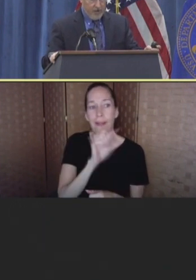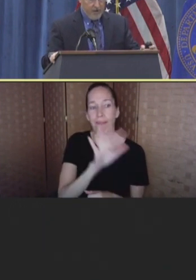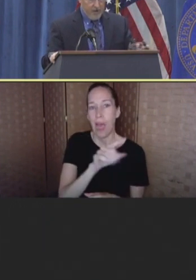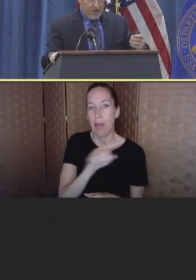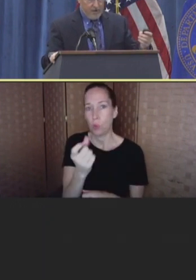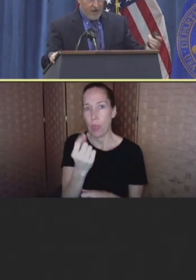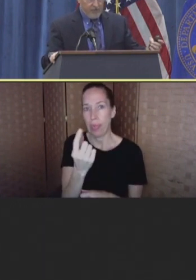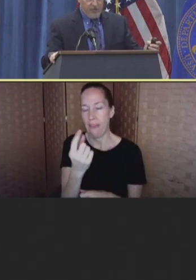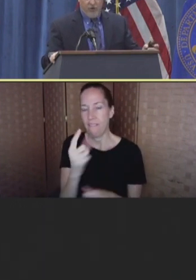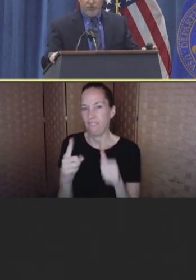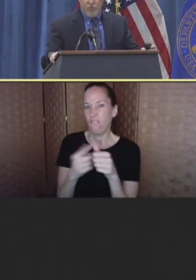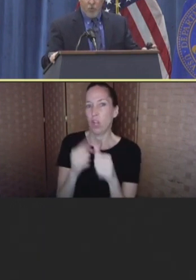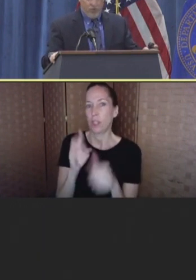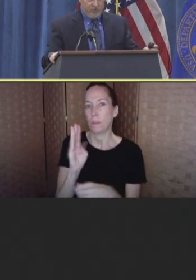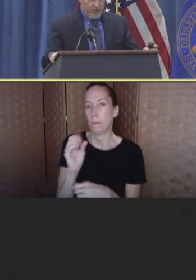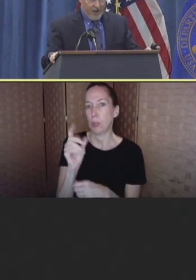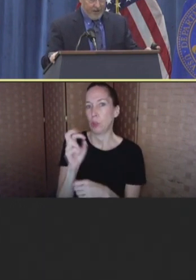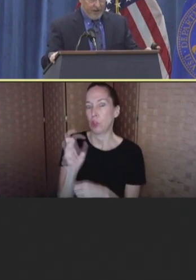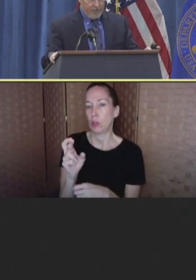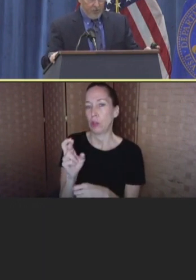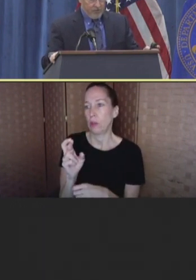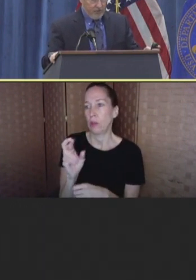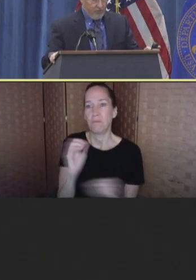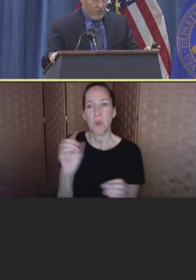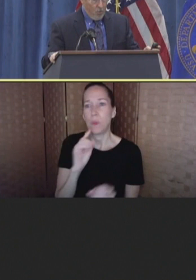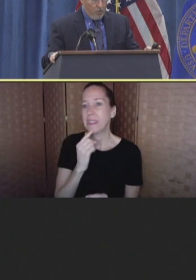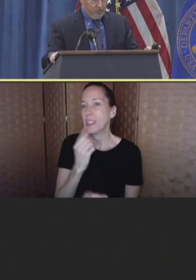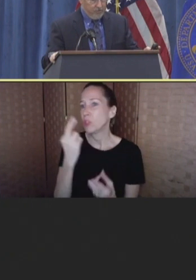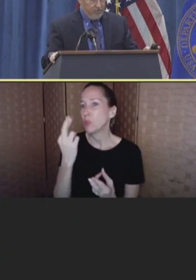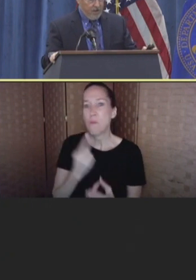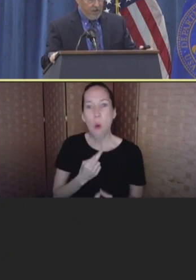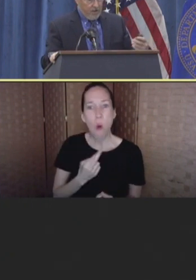Again, non-serious reports over 99 percent of reports.